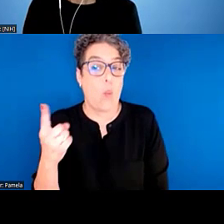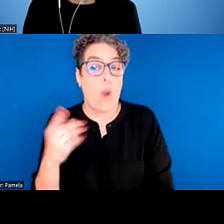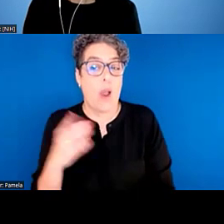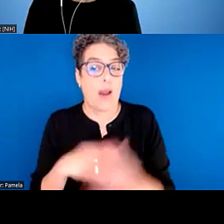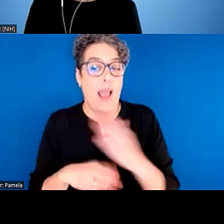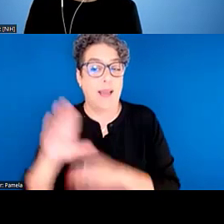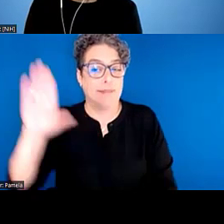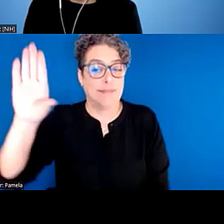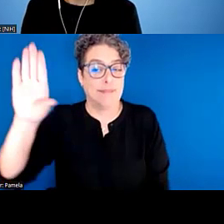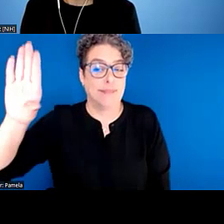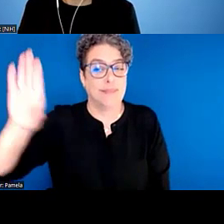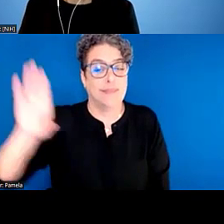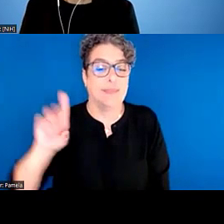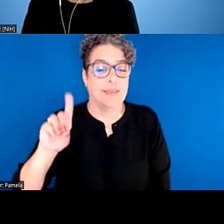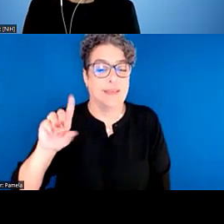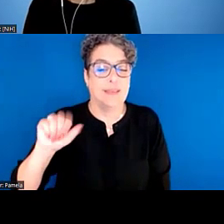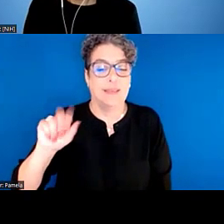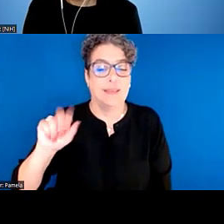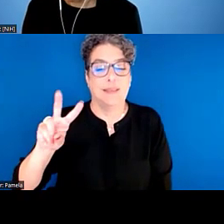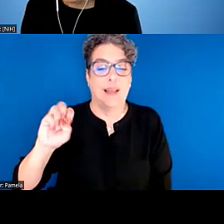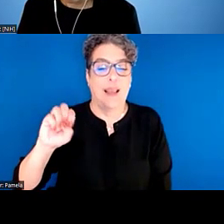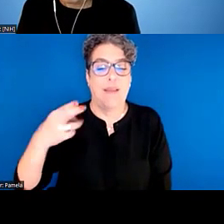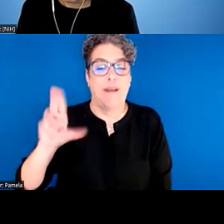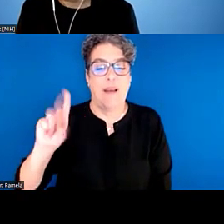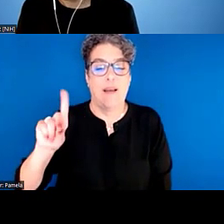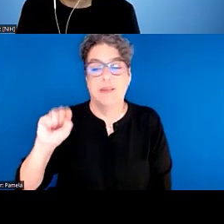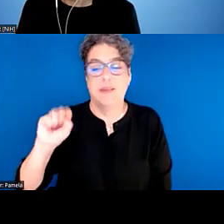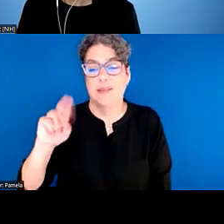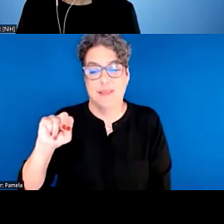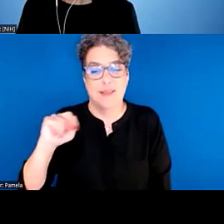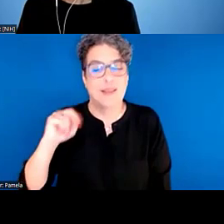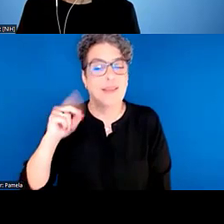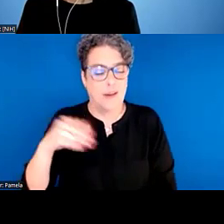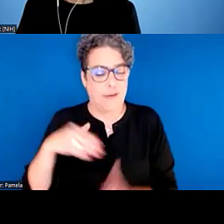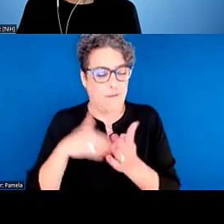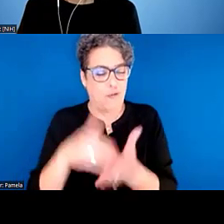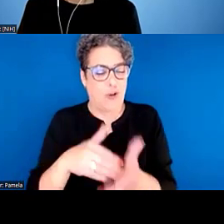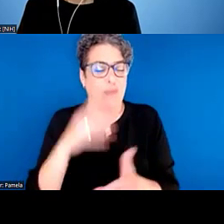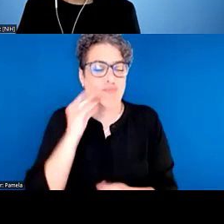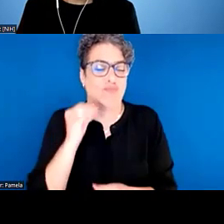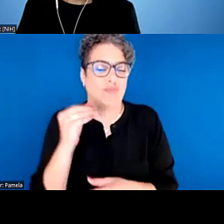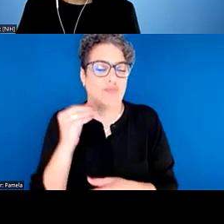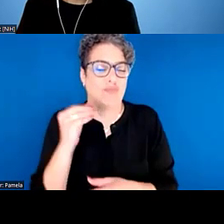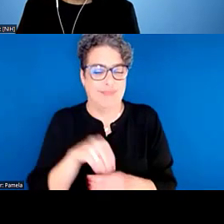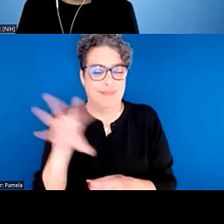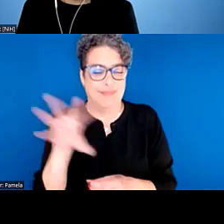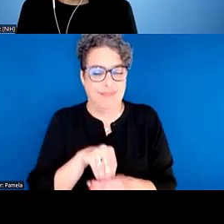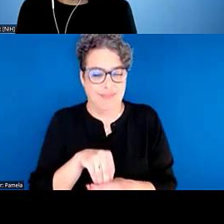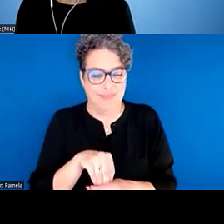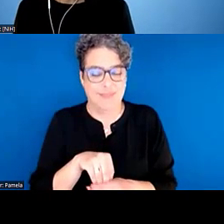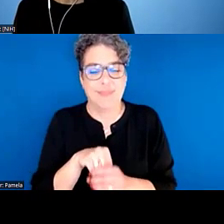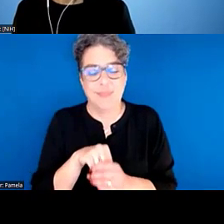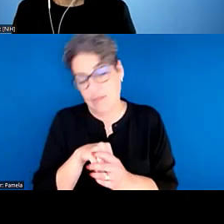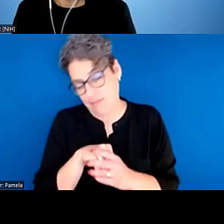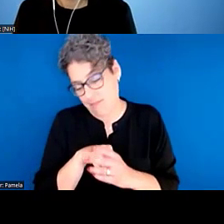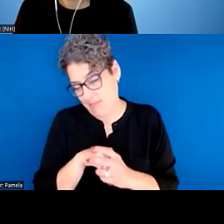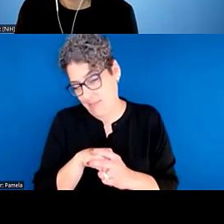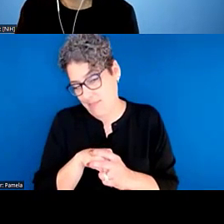I think you're a frequent flyer. Go ahead. Dr. Patricia Valdez: Hey, David. David Hudson: Yeah, thanks. Dr. Patricia Valdez: What do you think? David Hudson: Well, I think the answer to answer